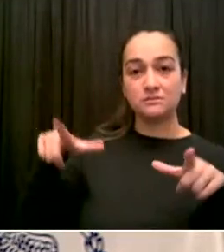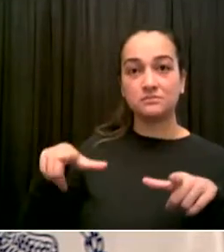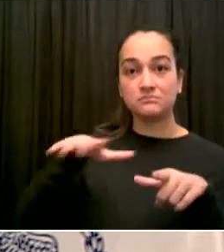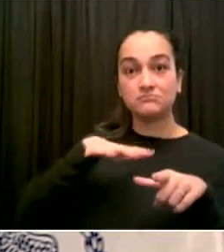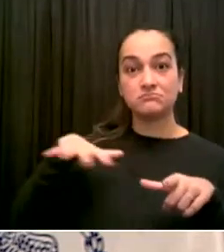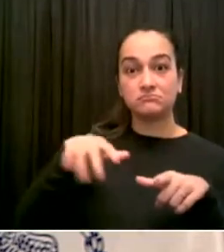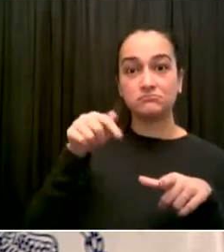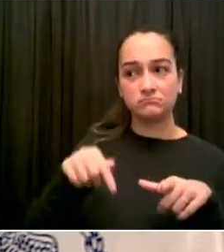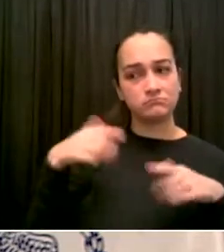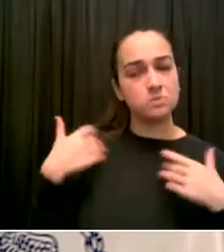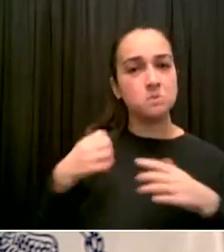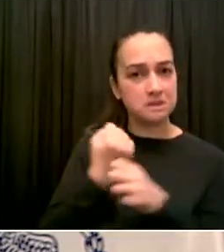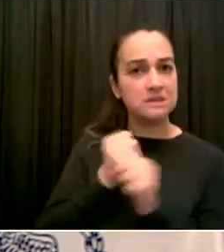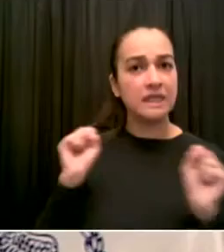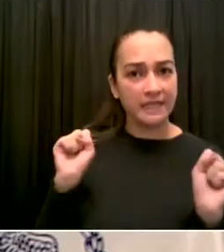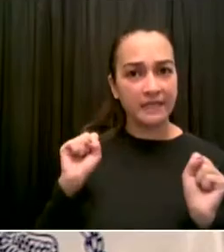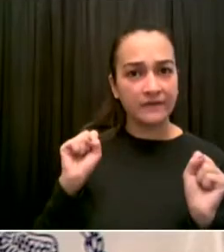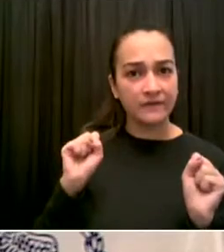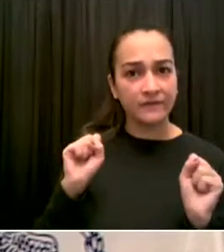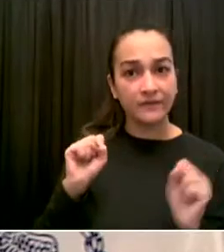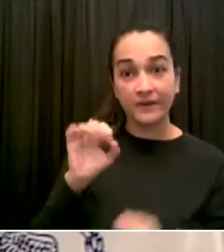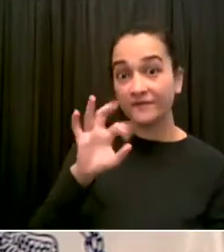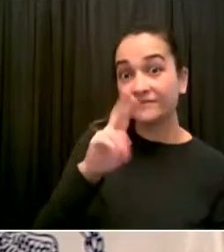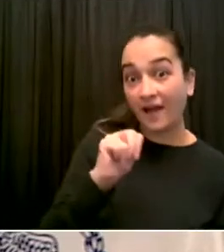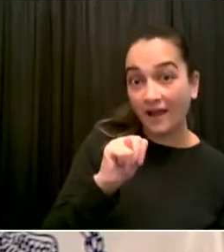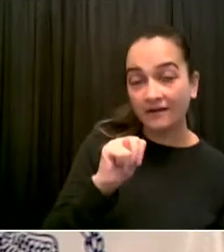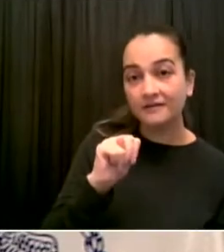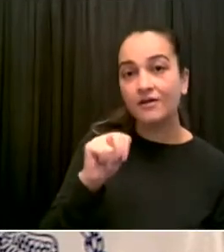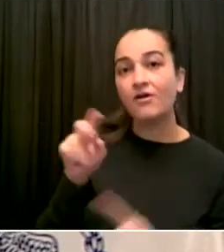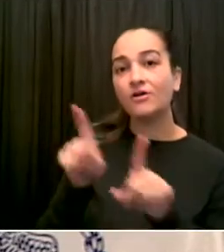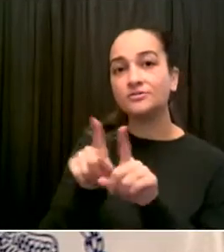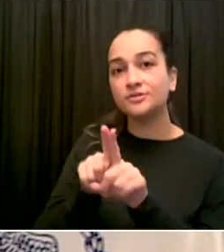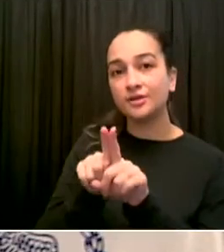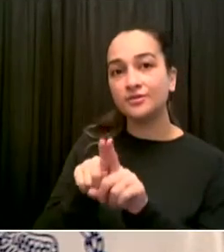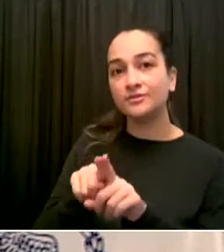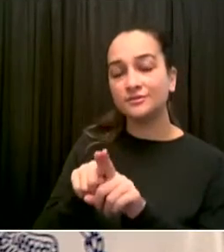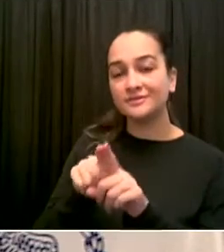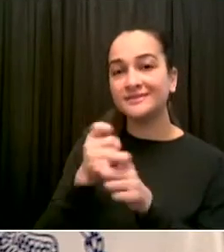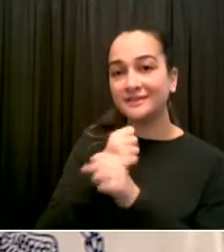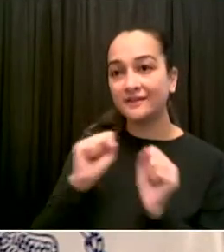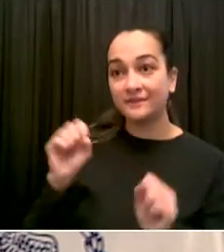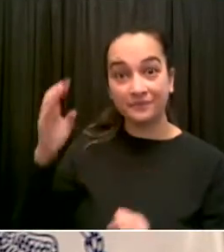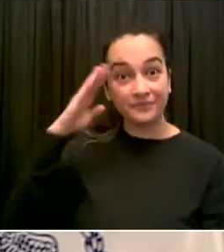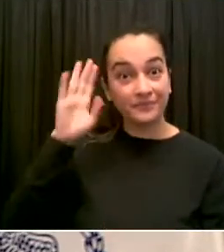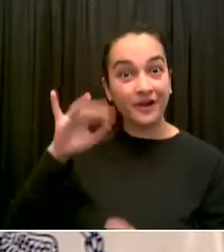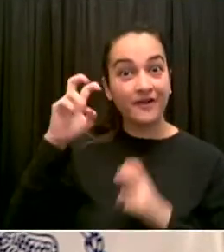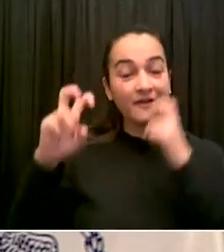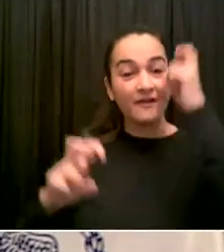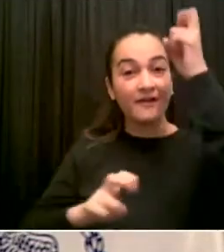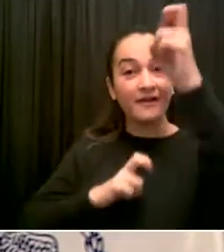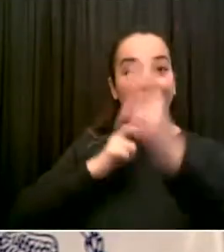TIMES SQUARE HAS BEEN COMING